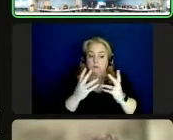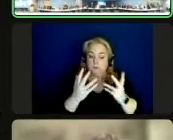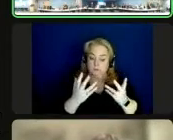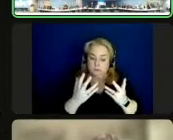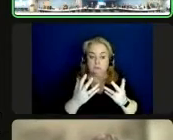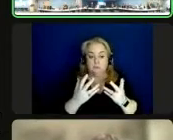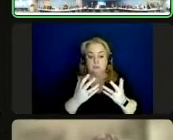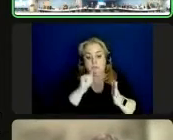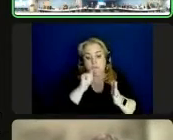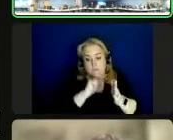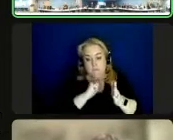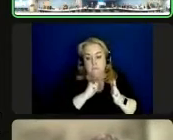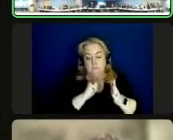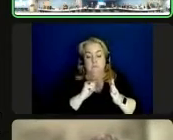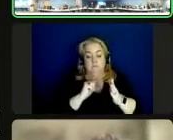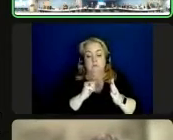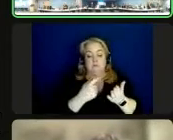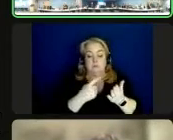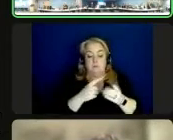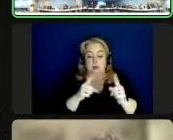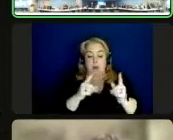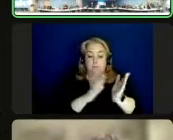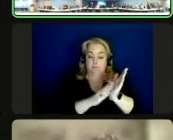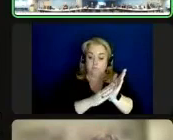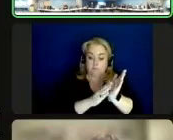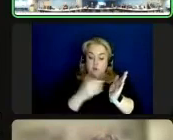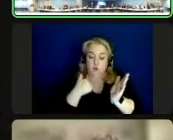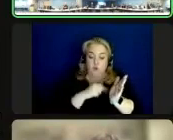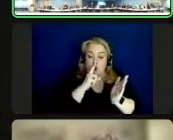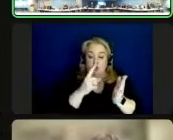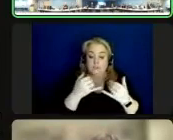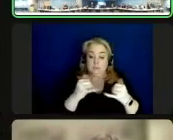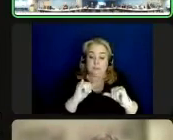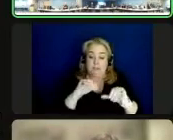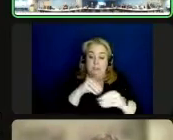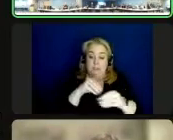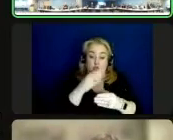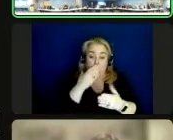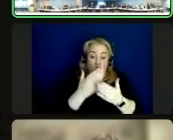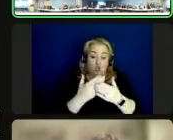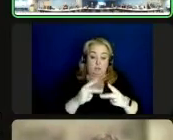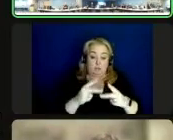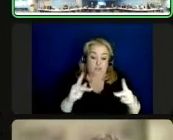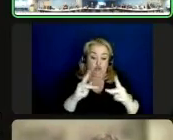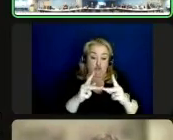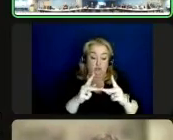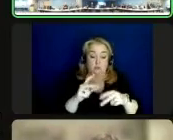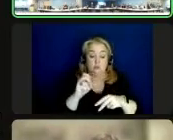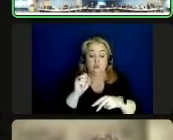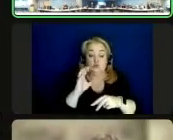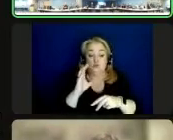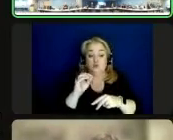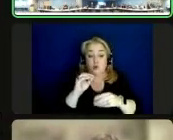KNOW, I KW TH WE'RE